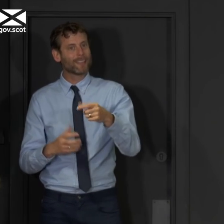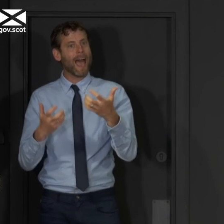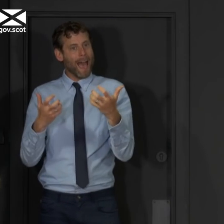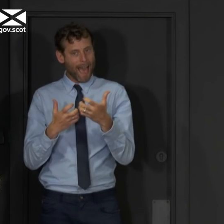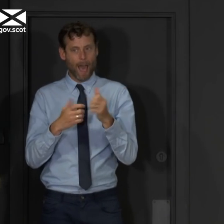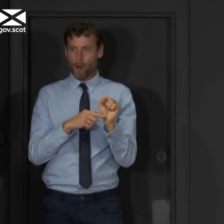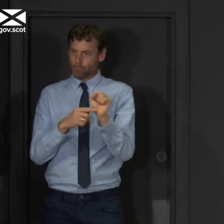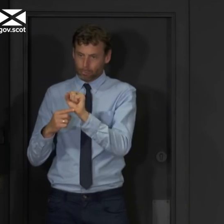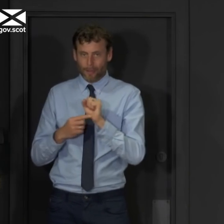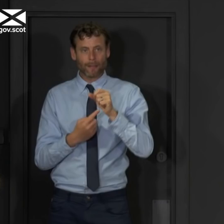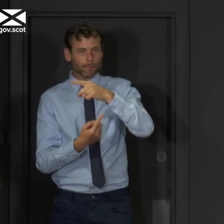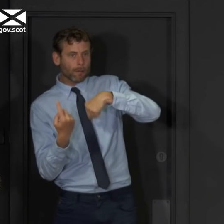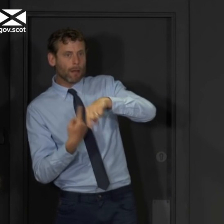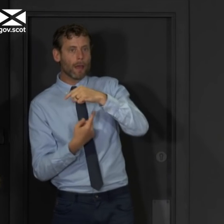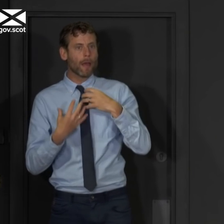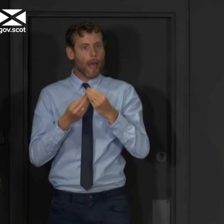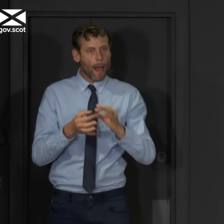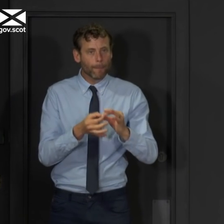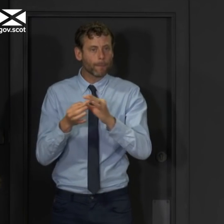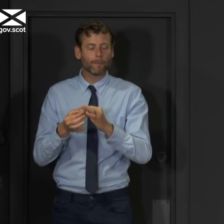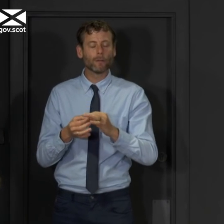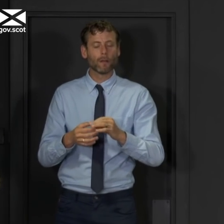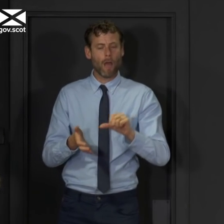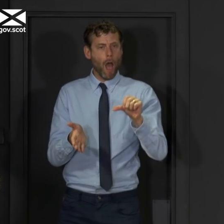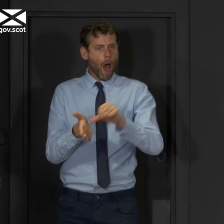protect each other. Avoid touching hard surfaces - and any you